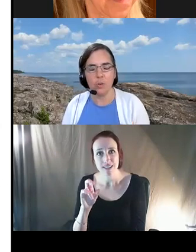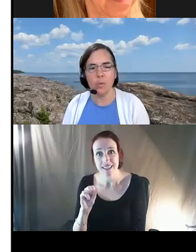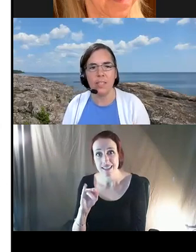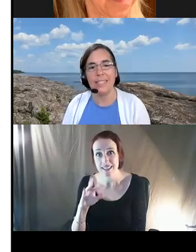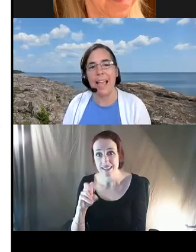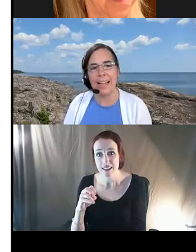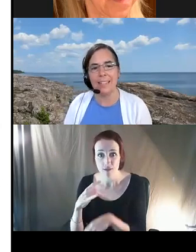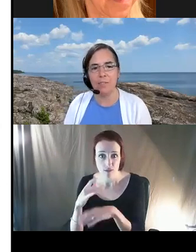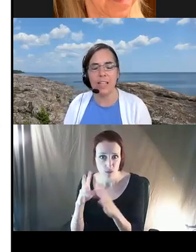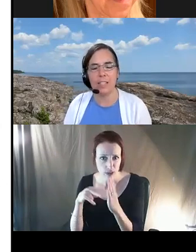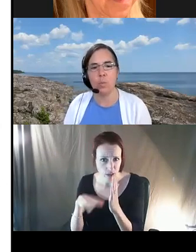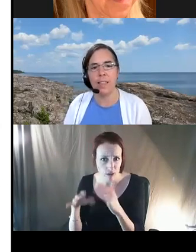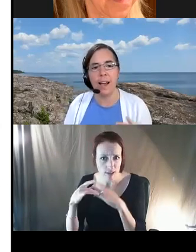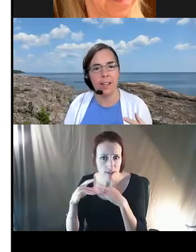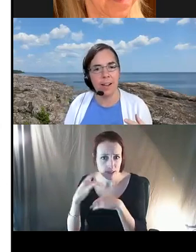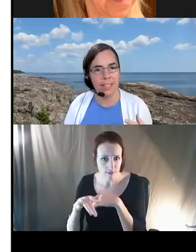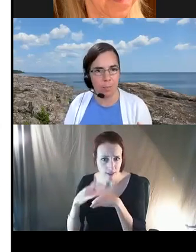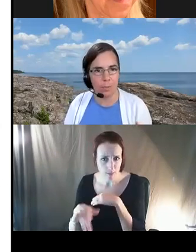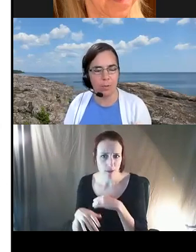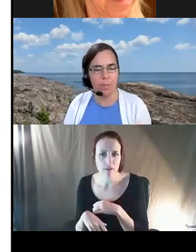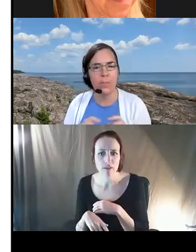tool is active -- that's why the icon is blue.